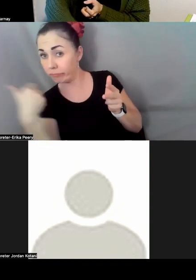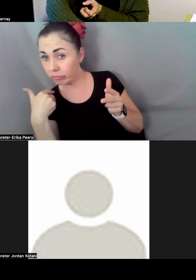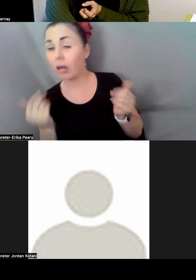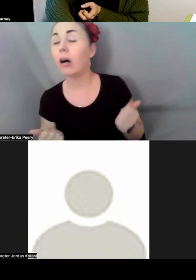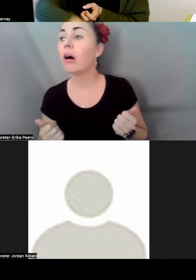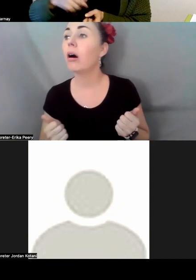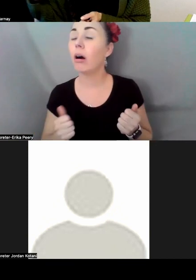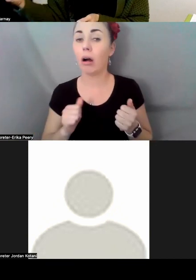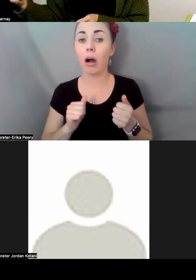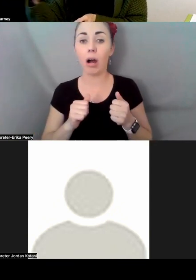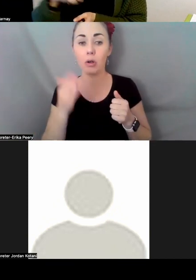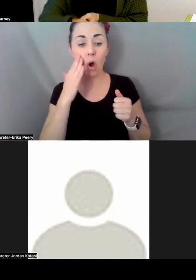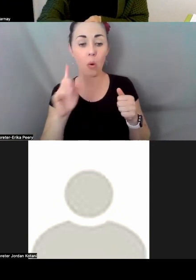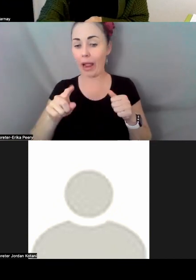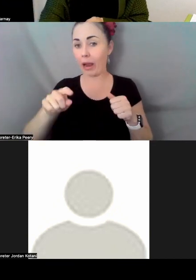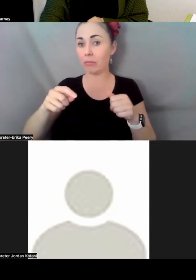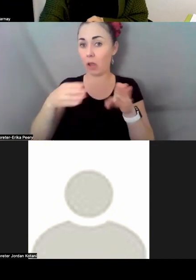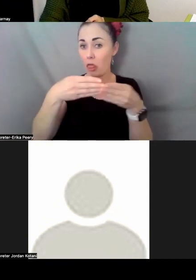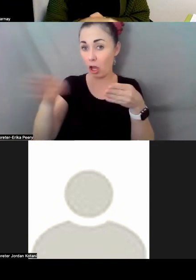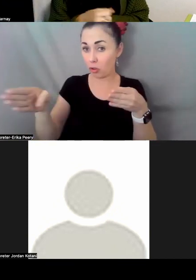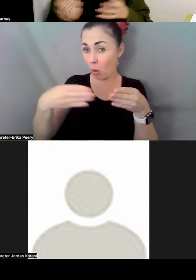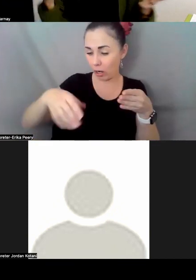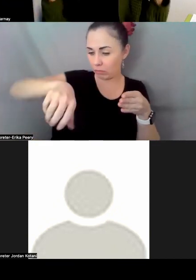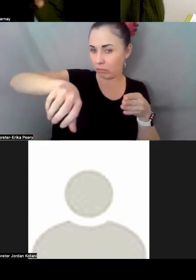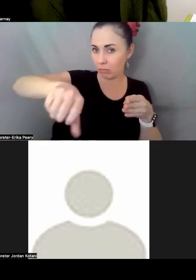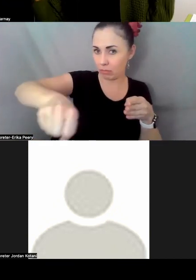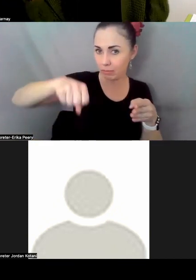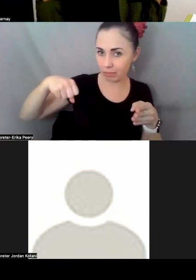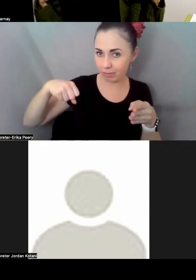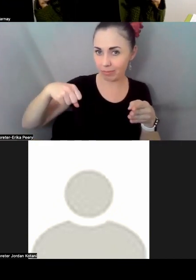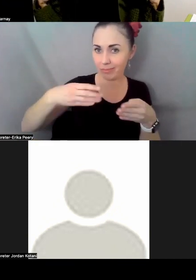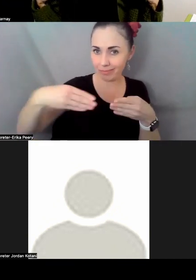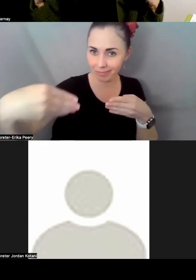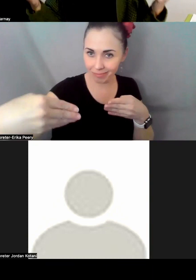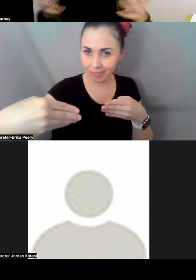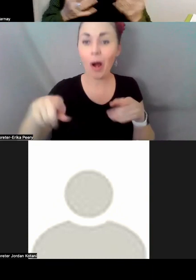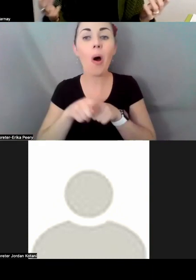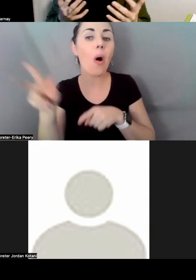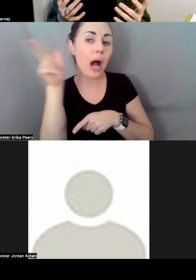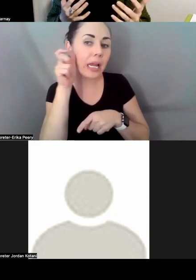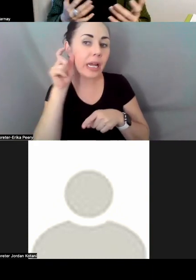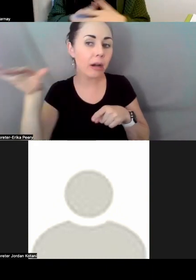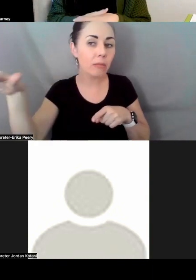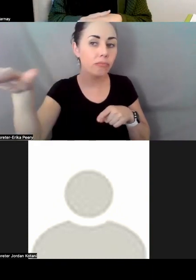to grab where the door handle is or grab the door get in on sounds nearby or traffic zooming by.